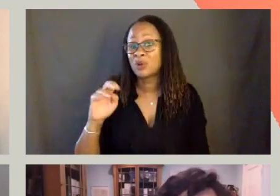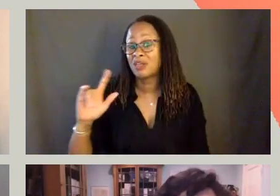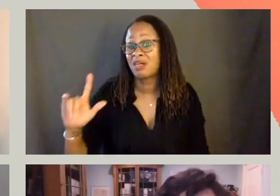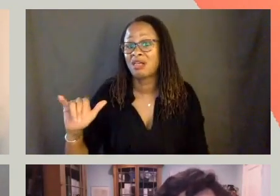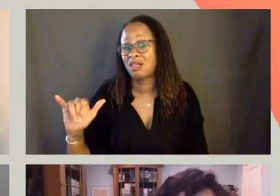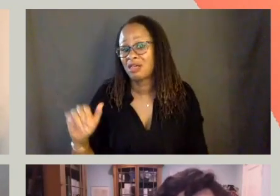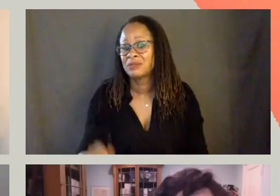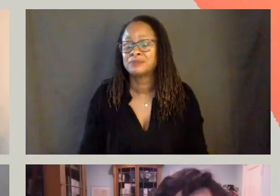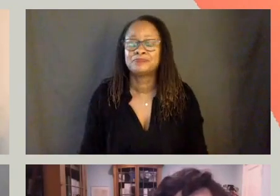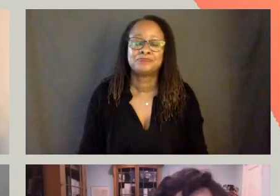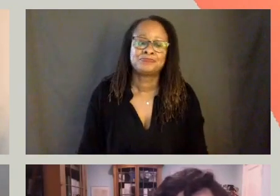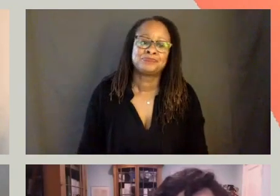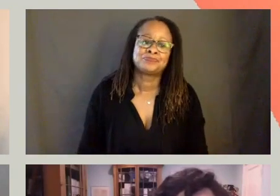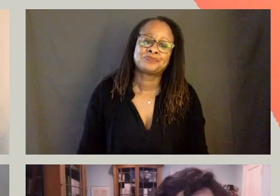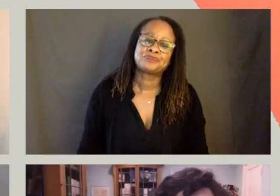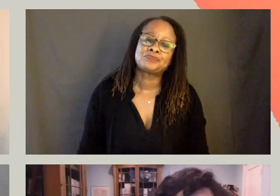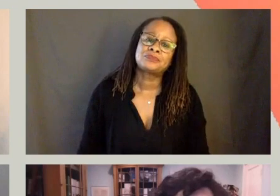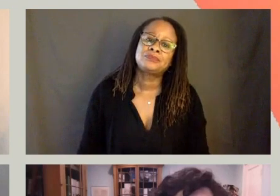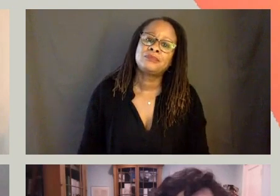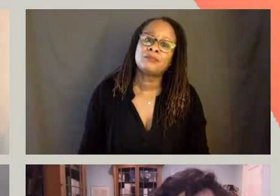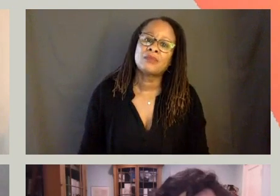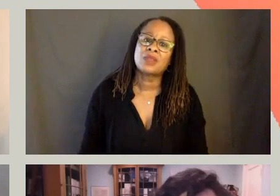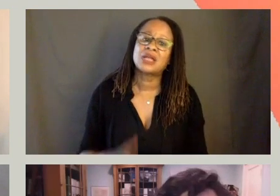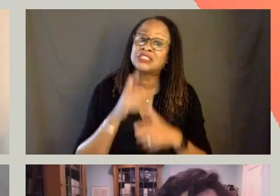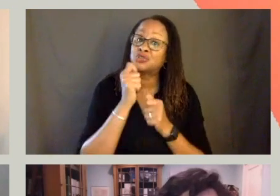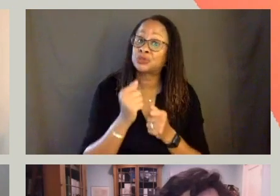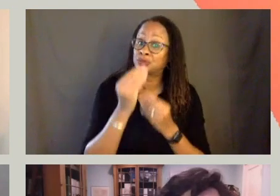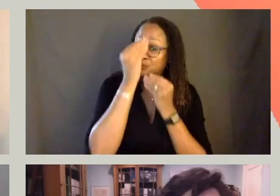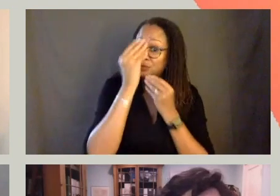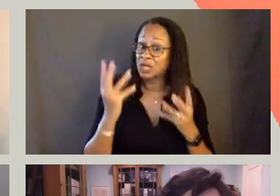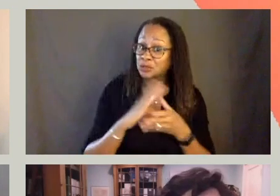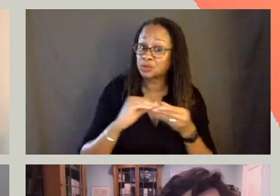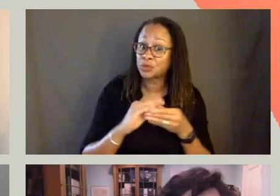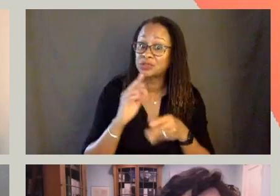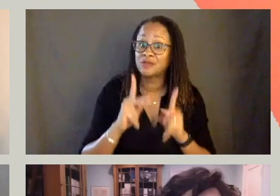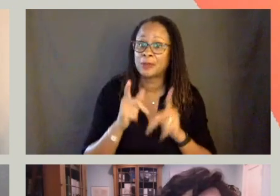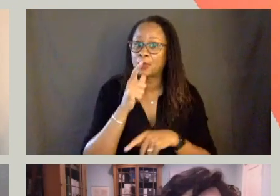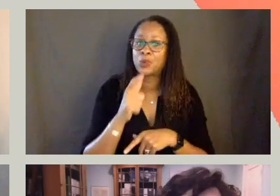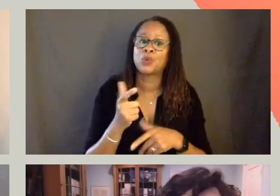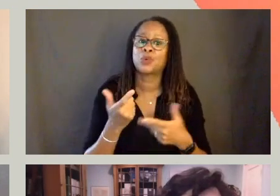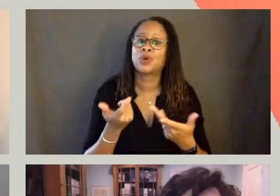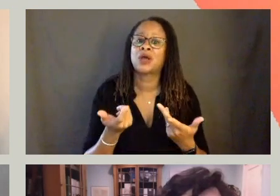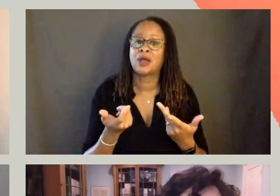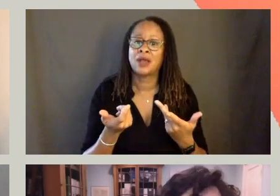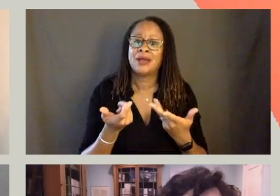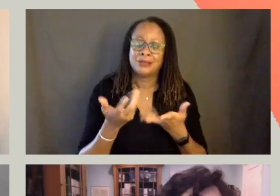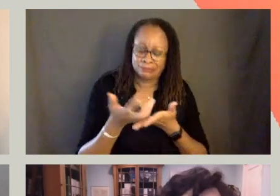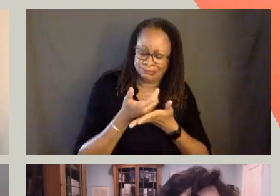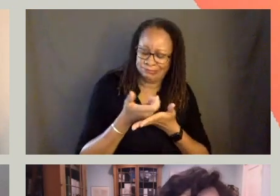That's interesting to think about that. You're telling the stories of people who are carrying multiple intersections